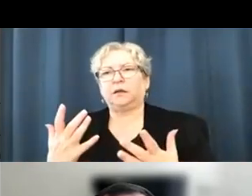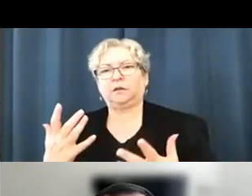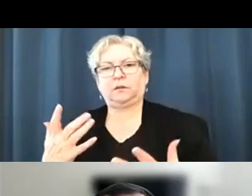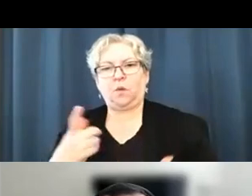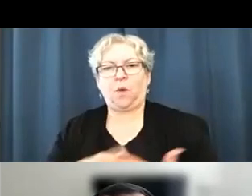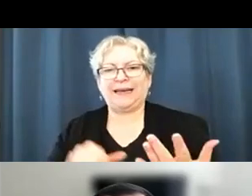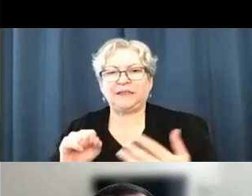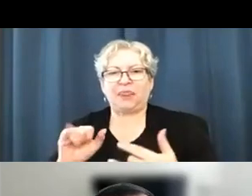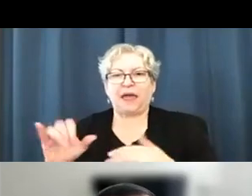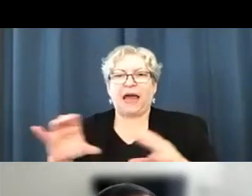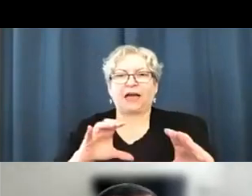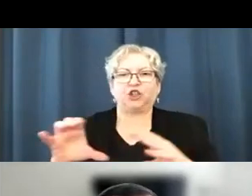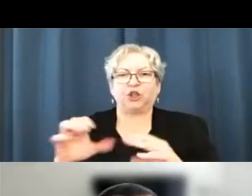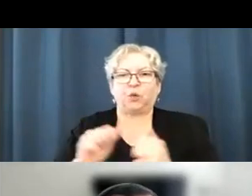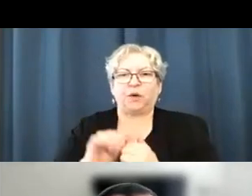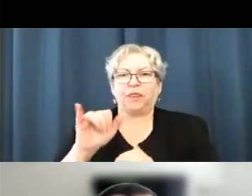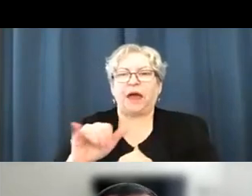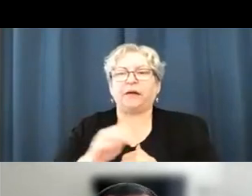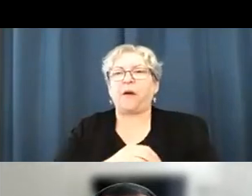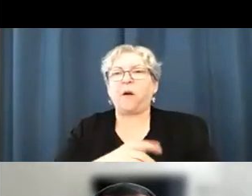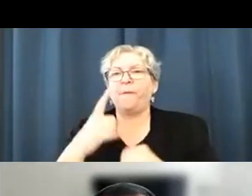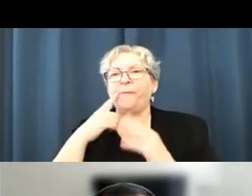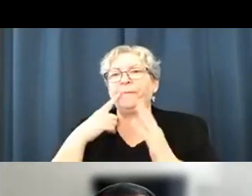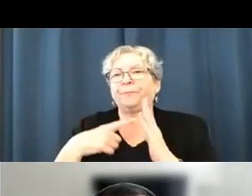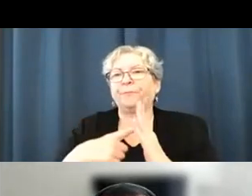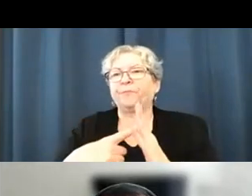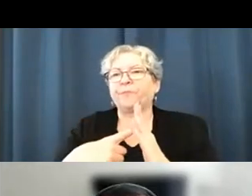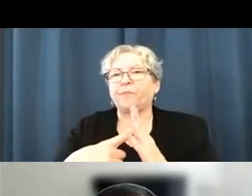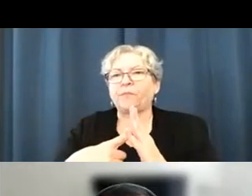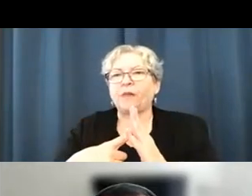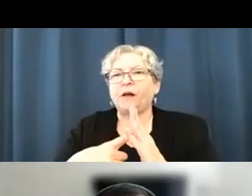So, for example, here's a nice table here.